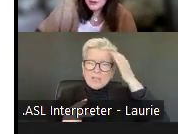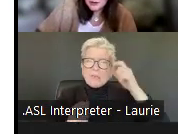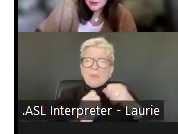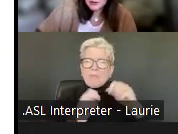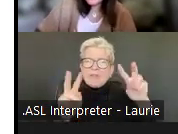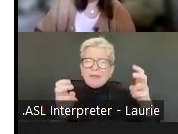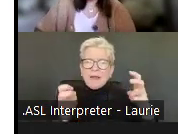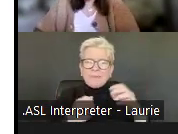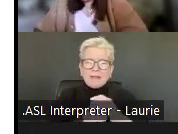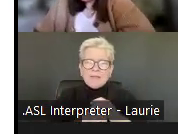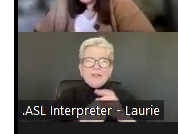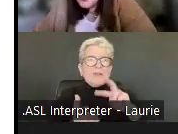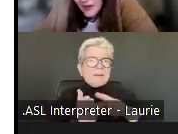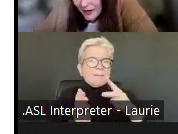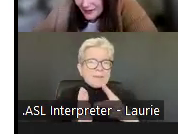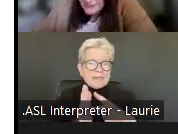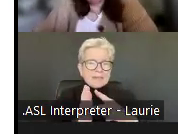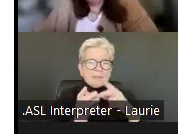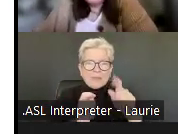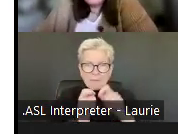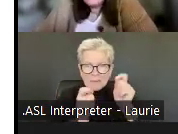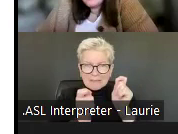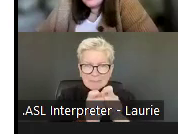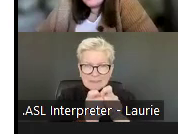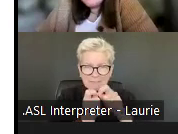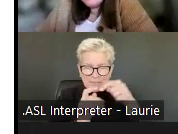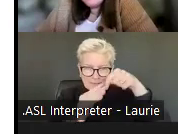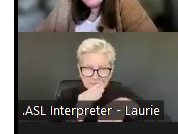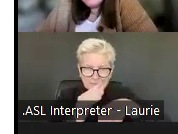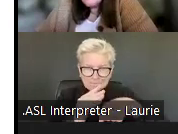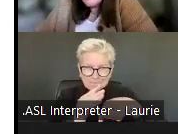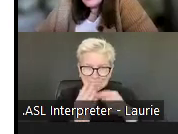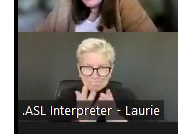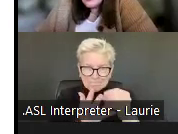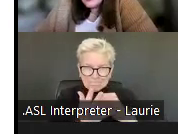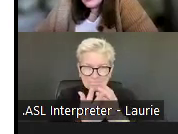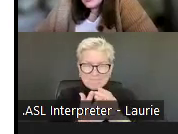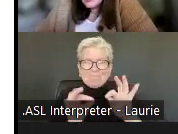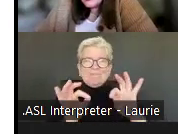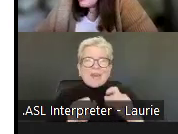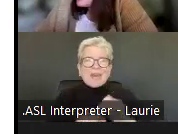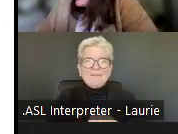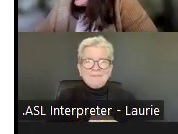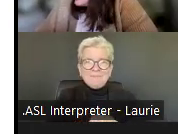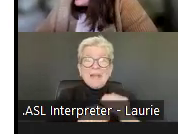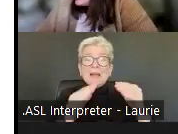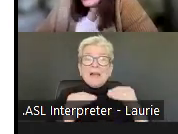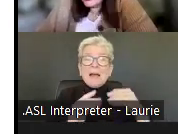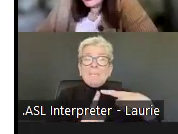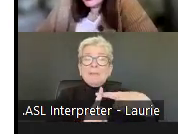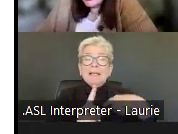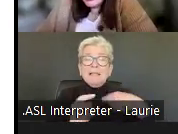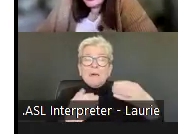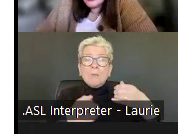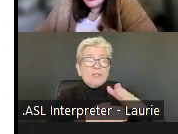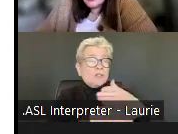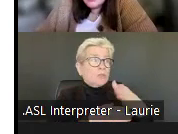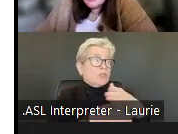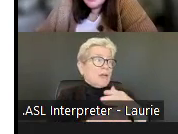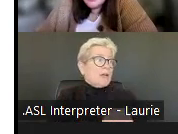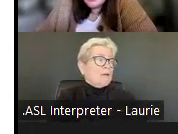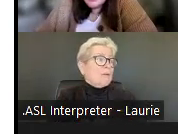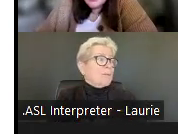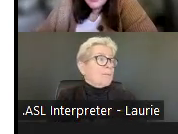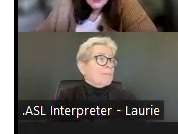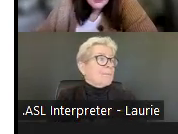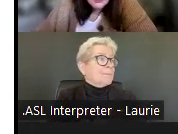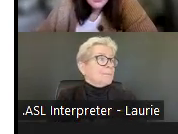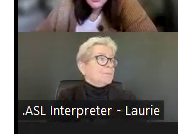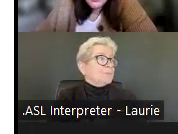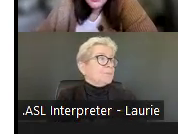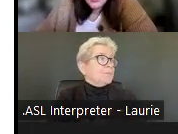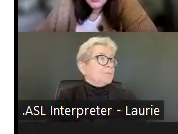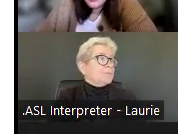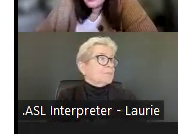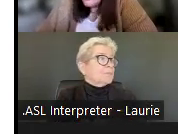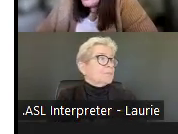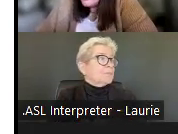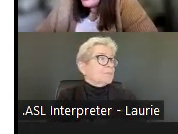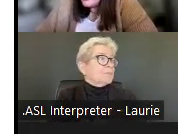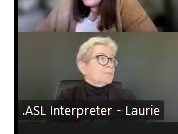get really specific that would be great. I also wanted to share with you all - we have,